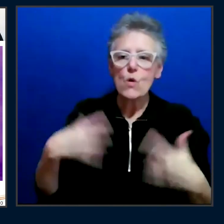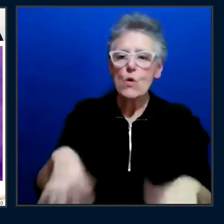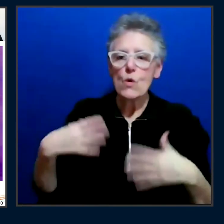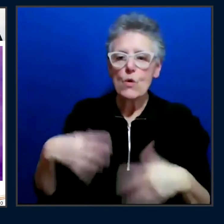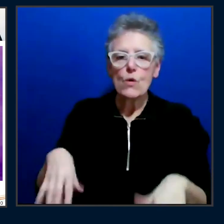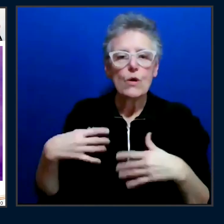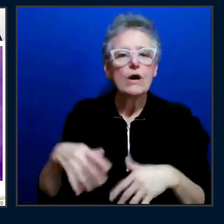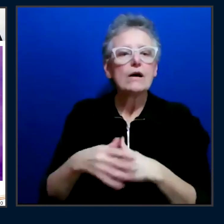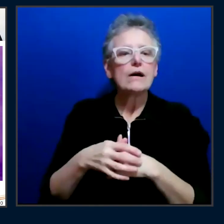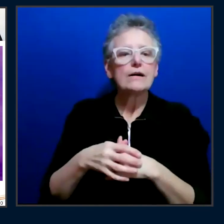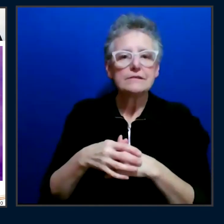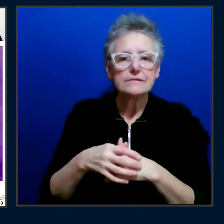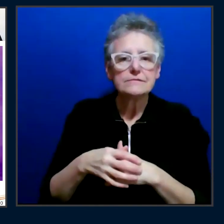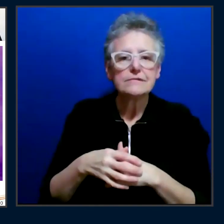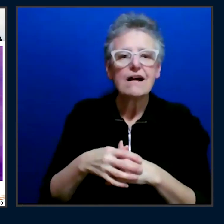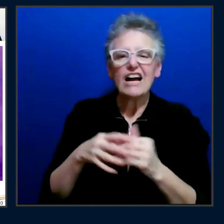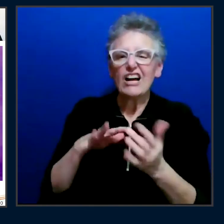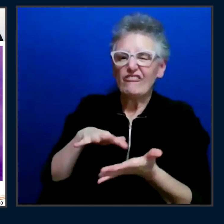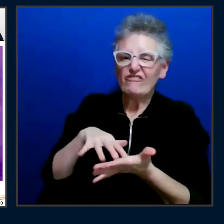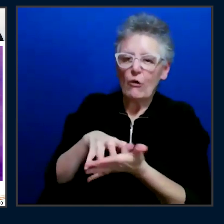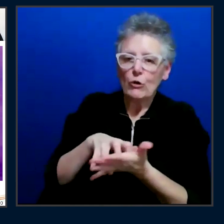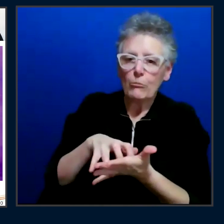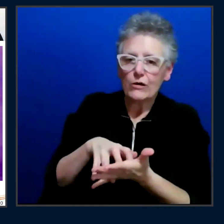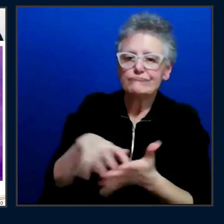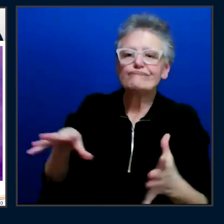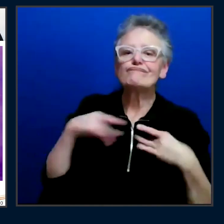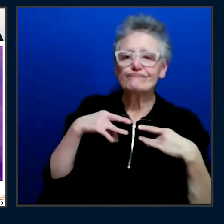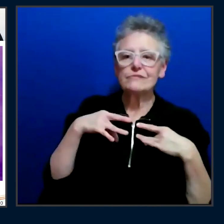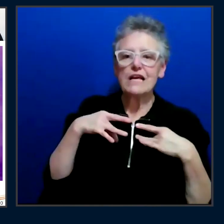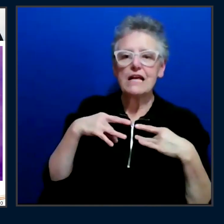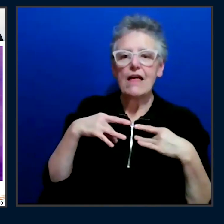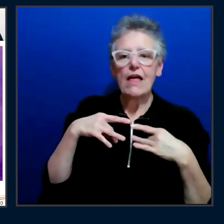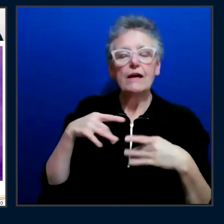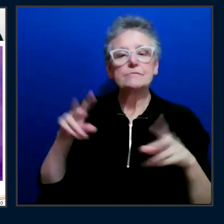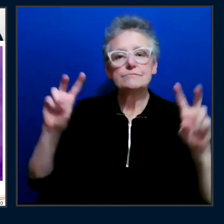are highly vulnerable to the Swiss cheese effect.